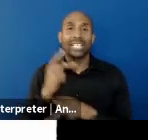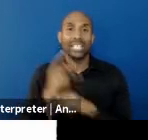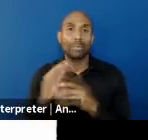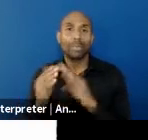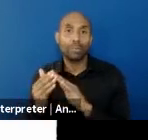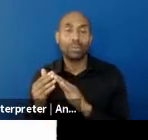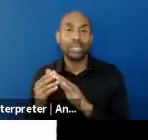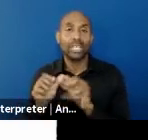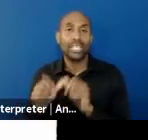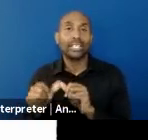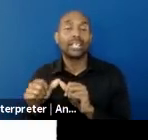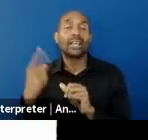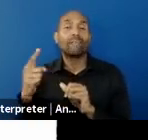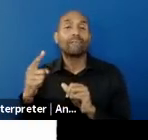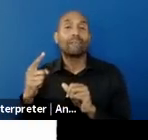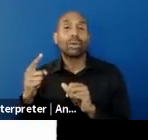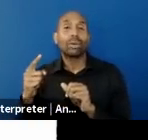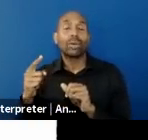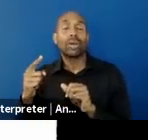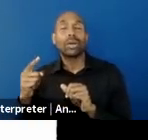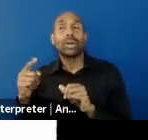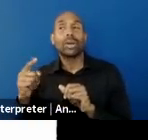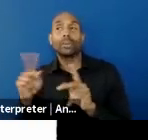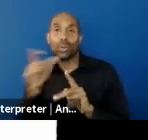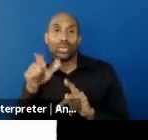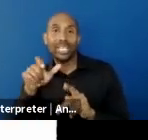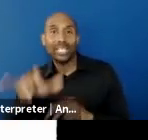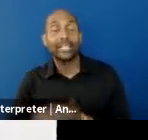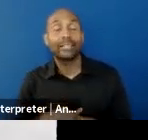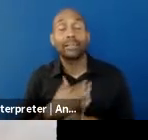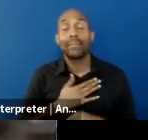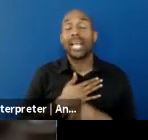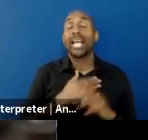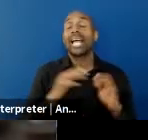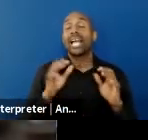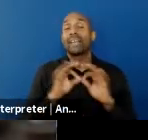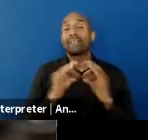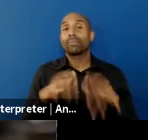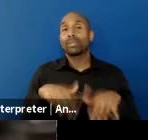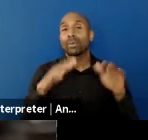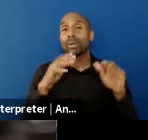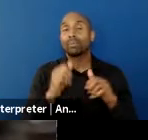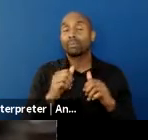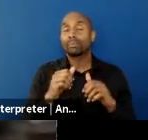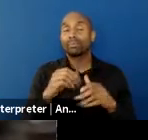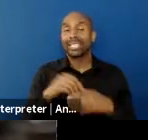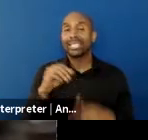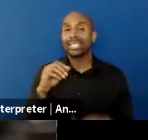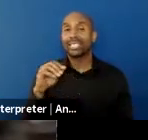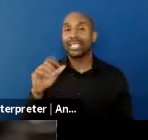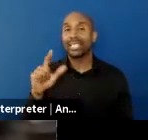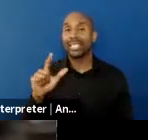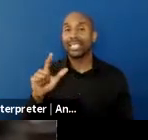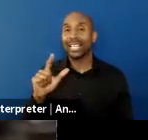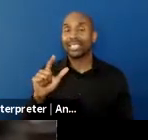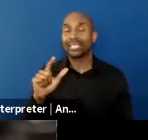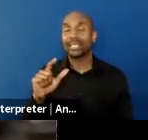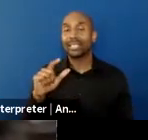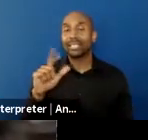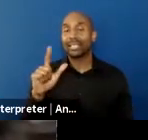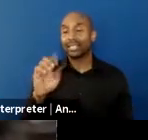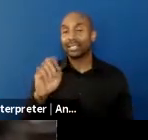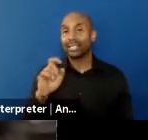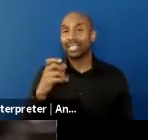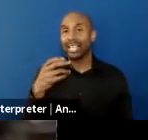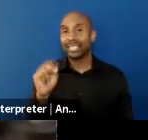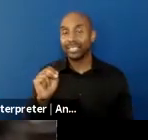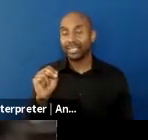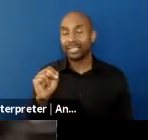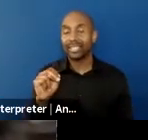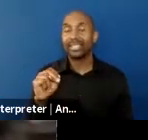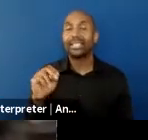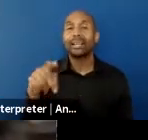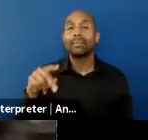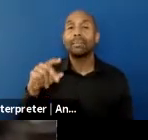Maternal family was raised in the projects, this was the back porch.